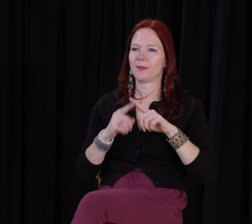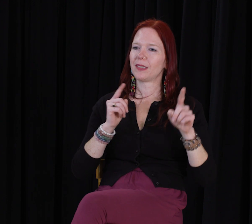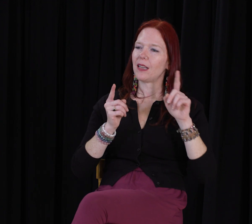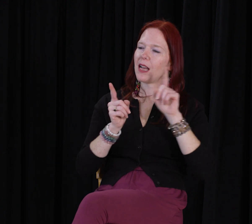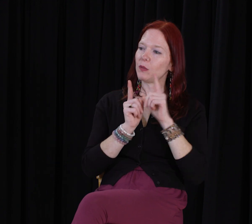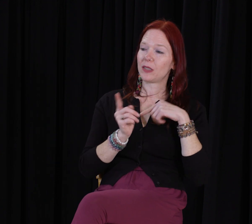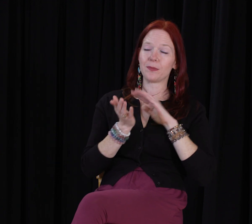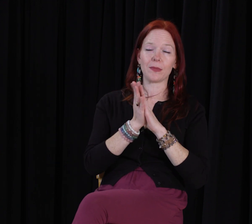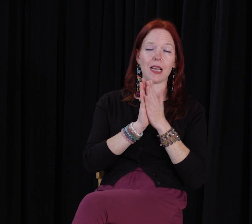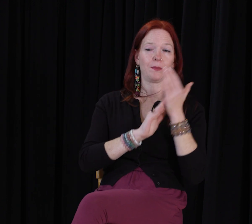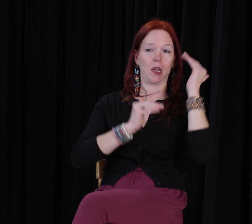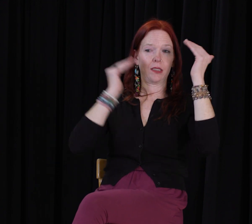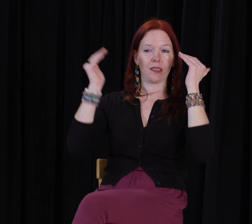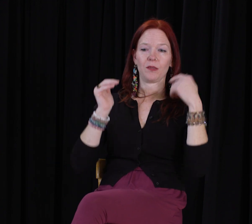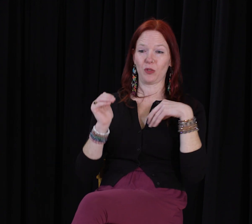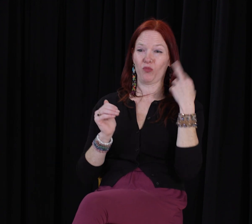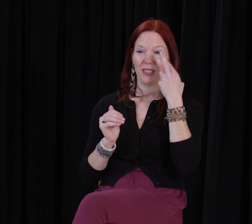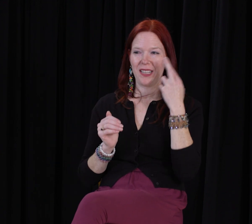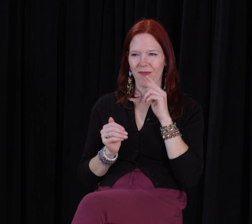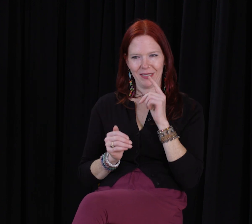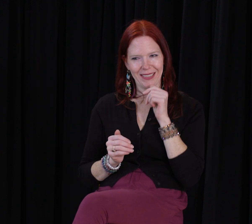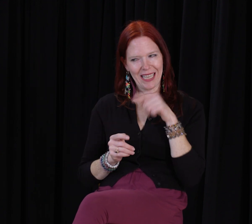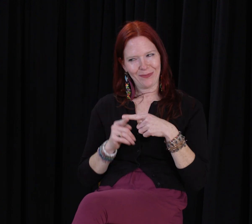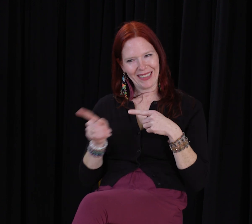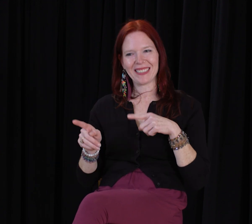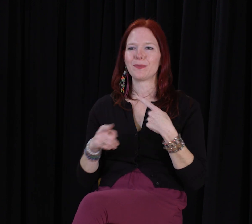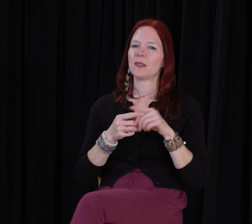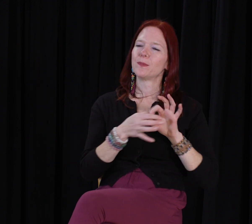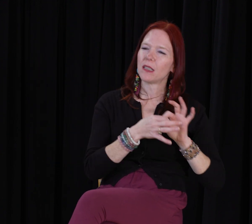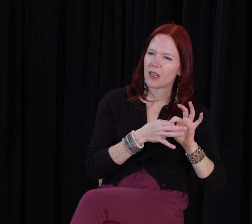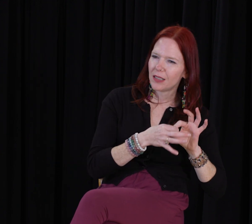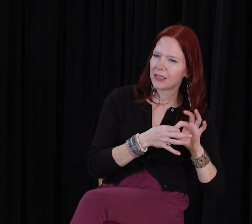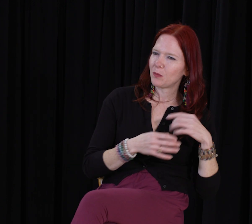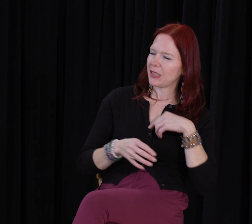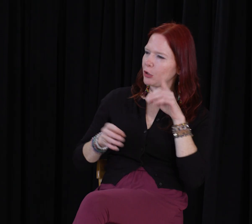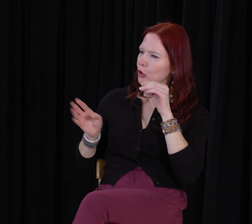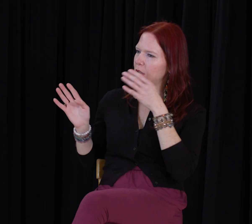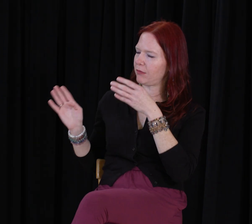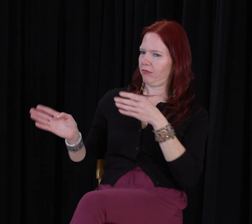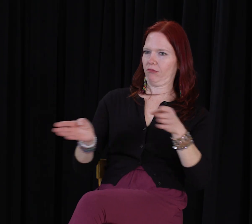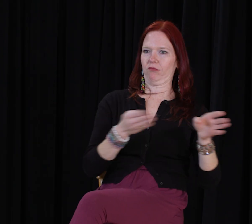And then when you become an adult, you start to realize, it’s not actually about fitting in. It’s belonging that matters. So you start to make that shift.